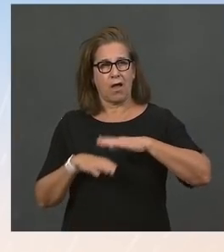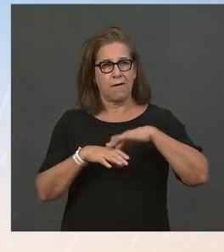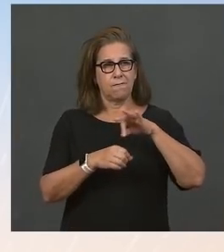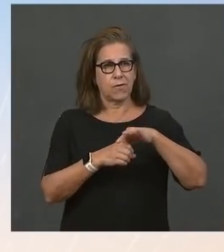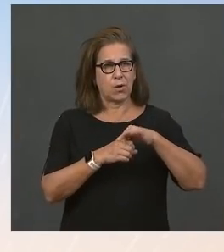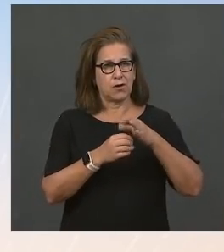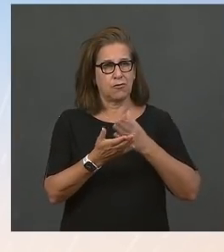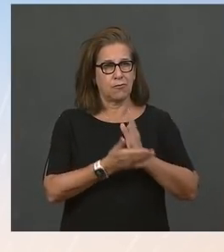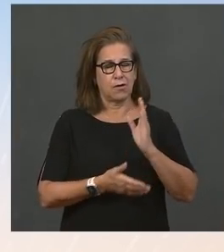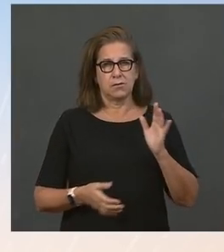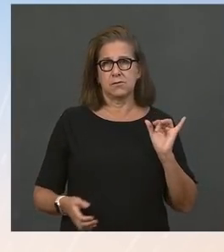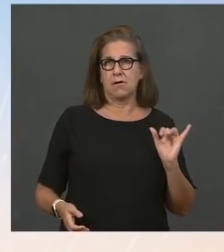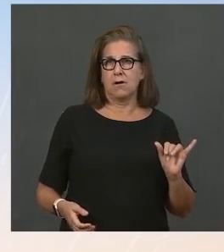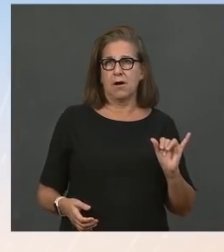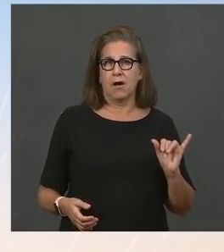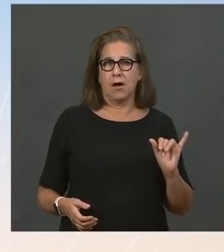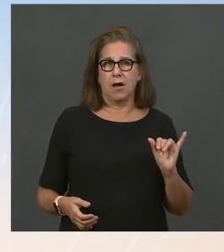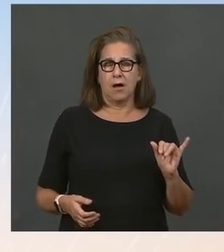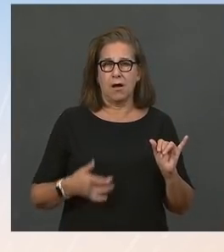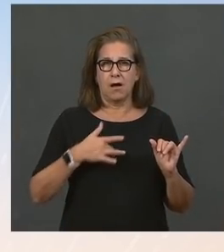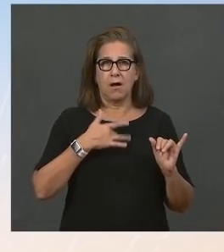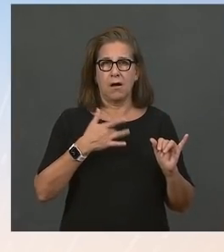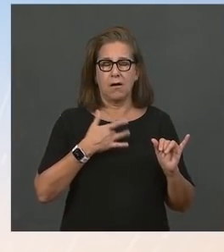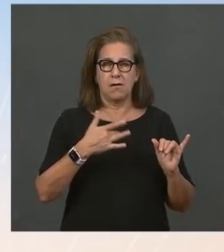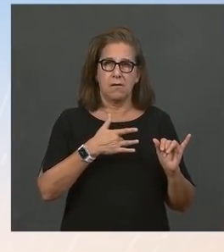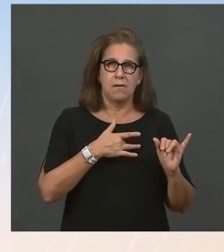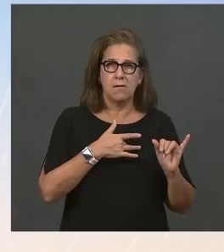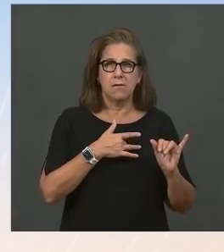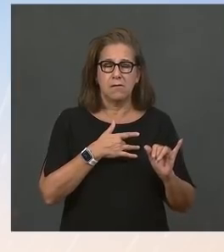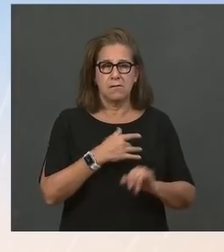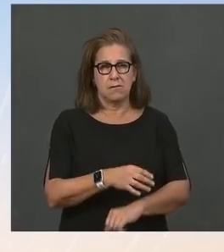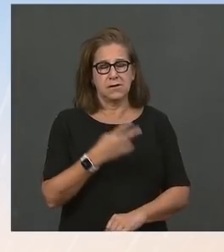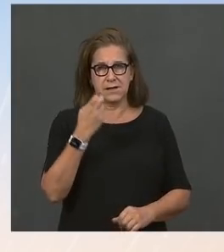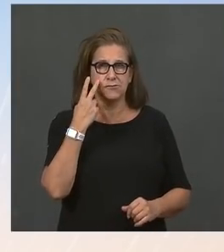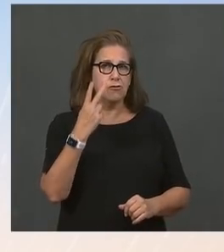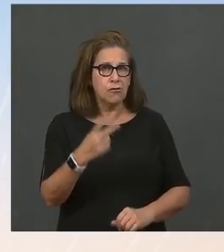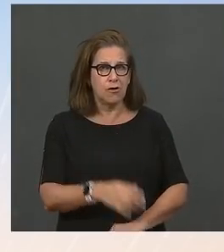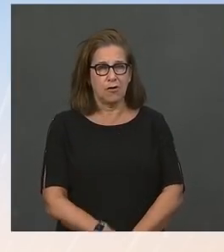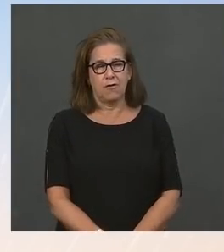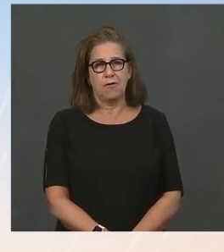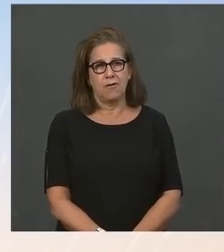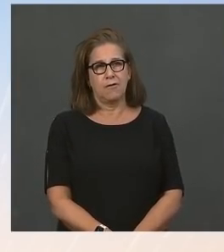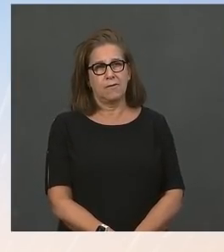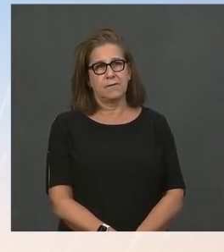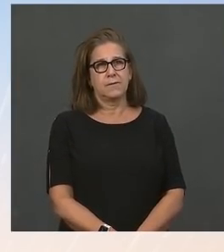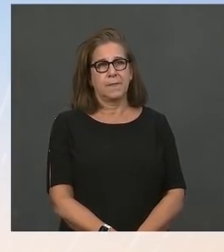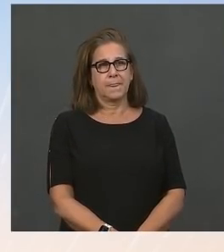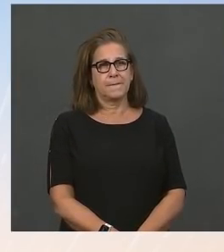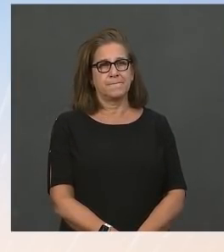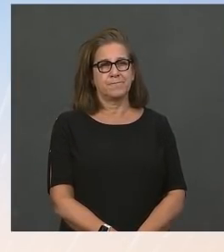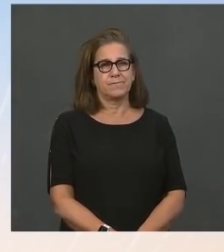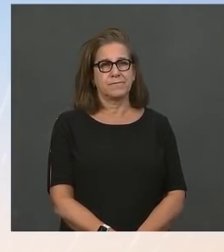The Press: Thank you, Jen. The leader of the union representing FedEx, UPS, and DHL is saying that supply chain problems